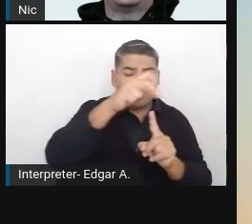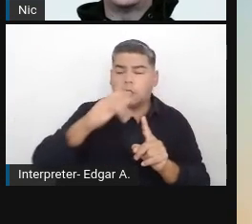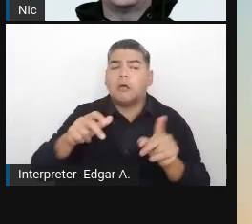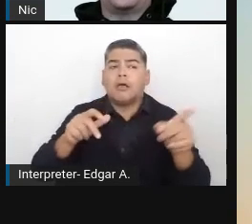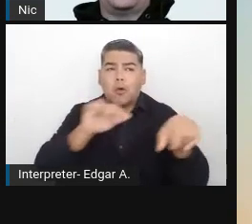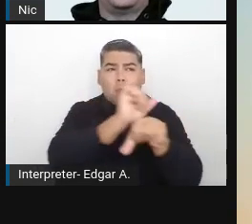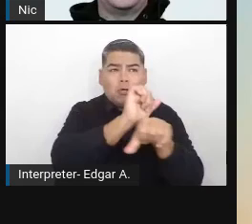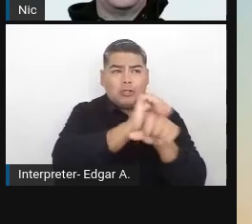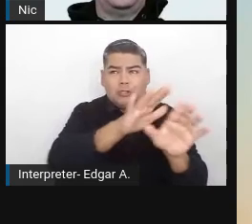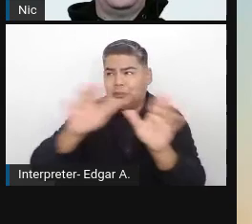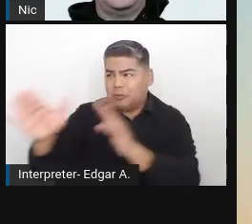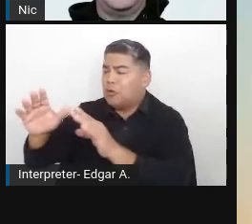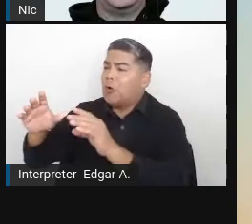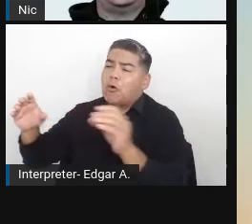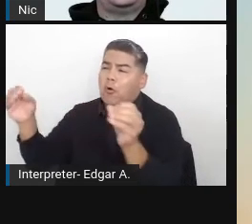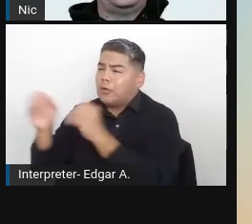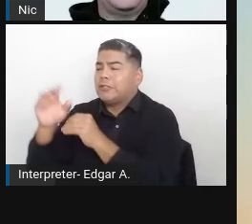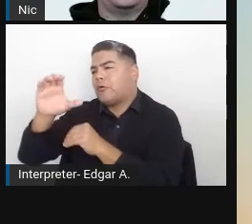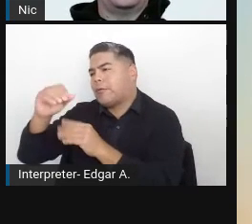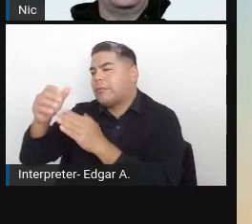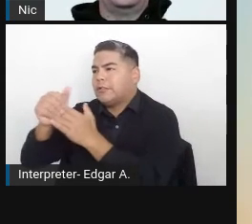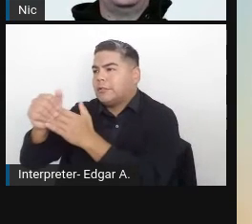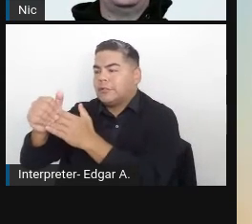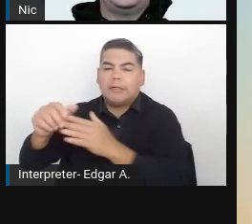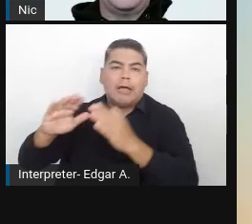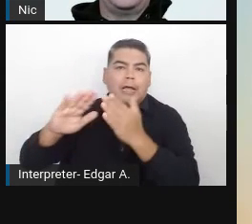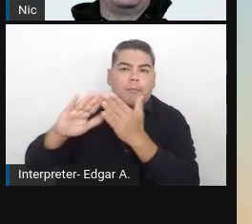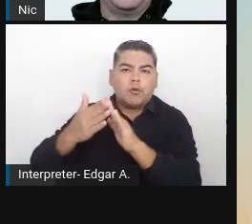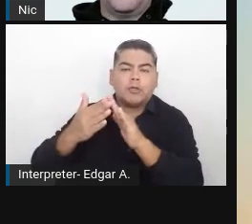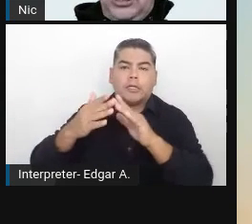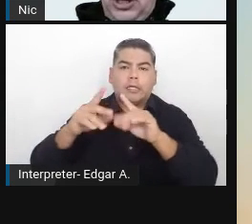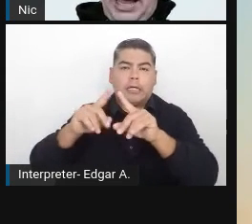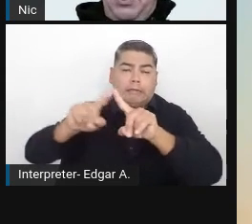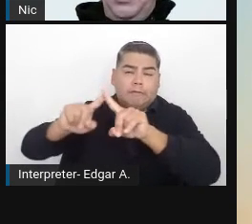project founders, and community together we can make change happen.